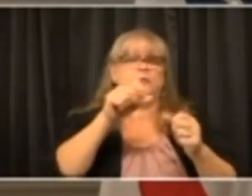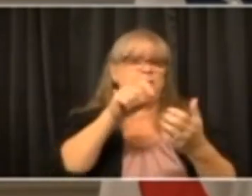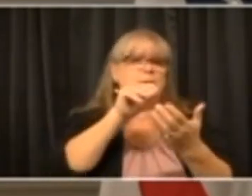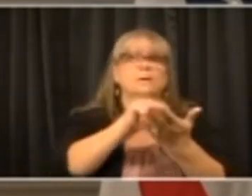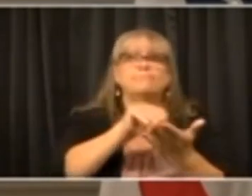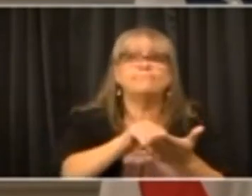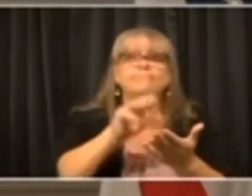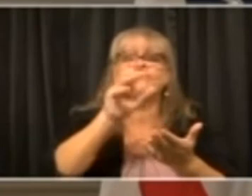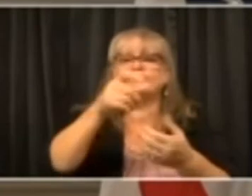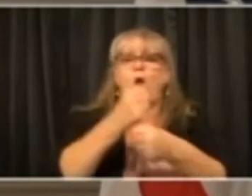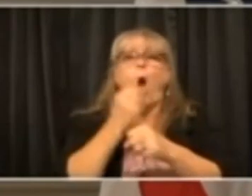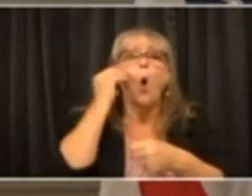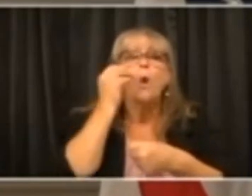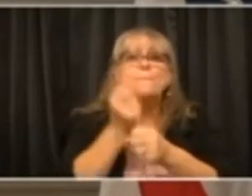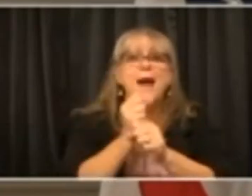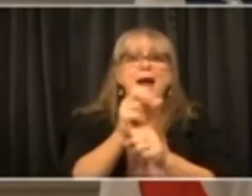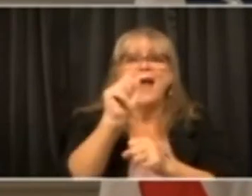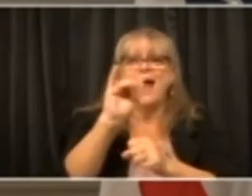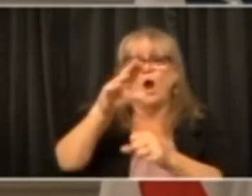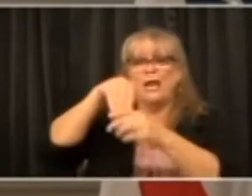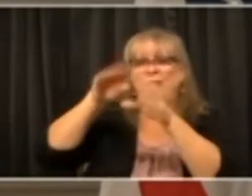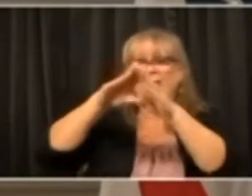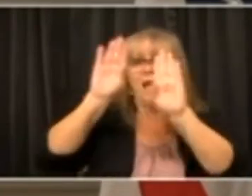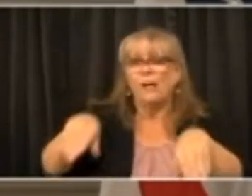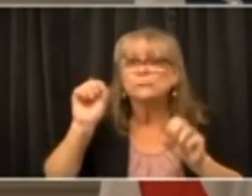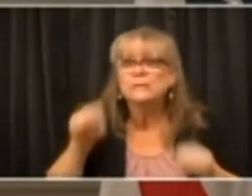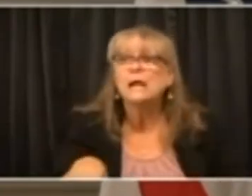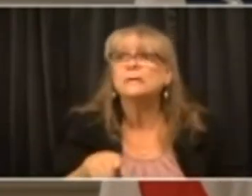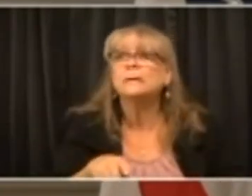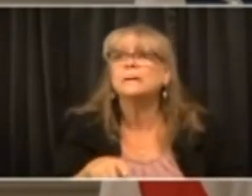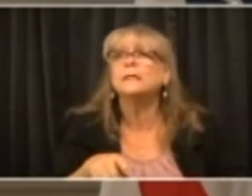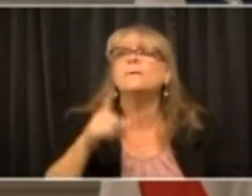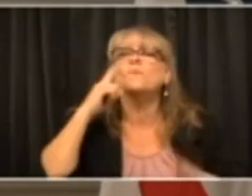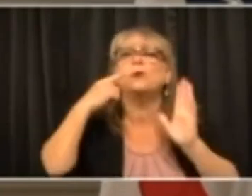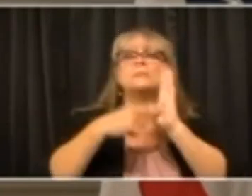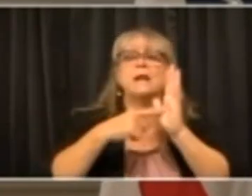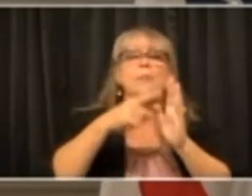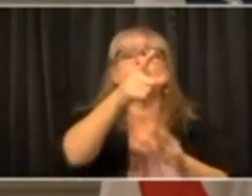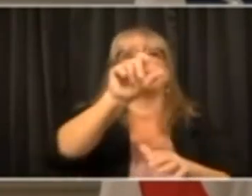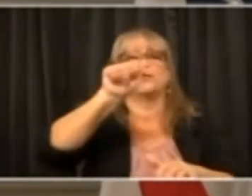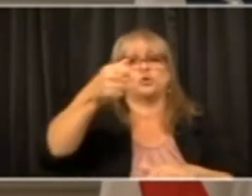smoke for example if you have central air you can set it to recirculate indoor air quality